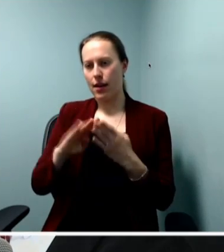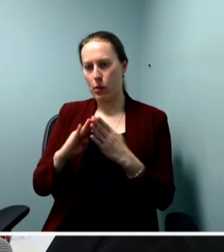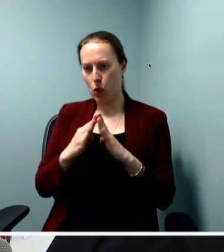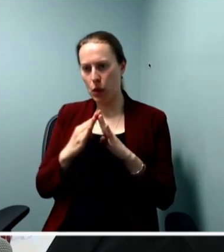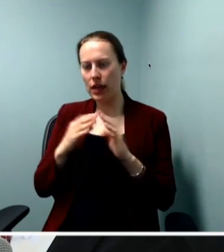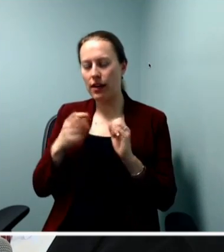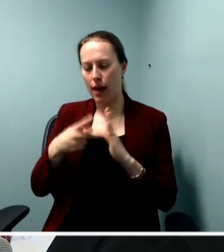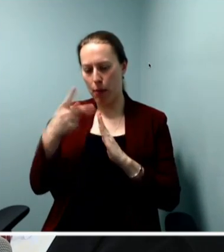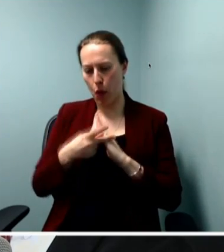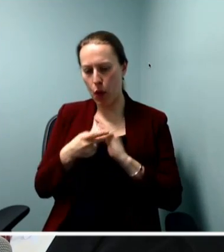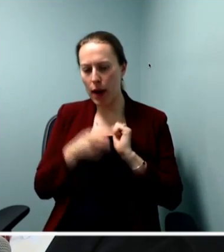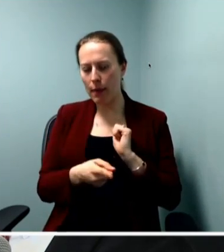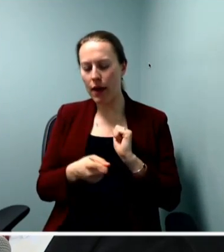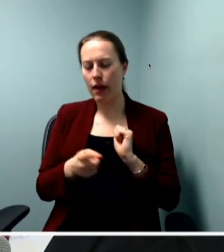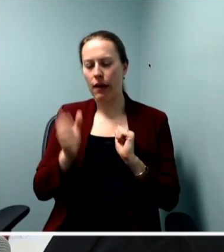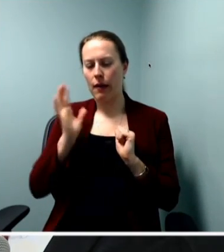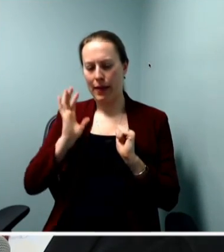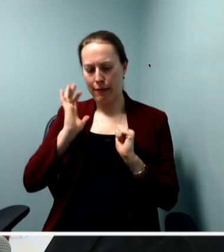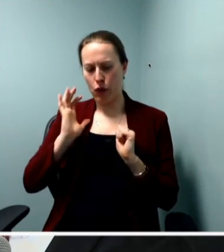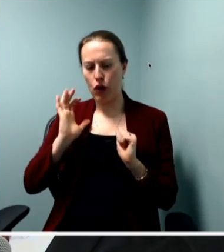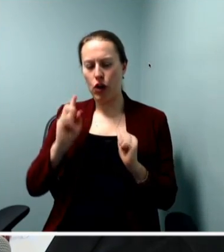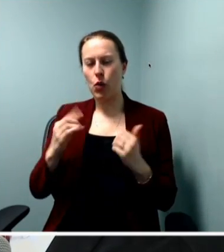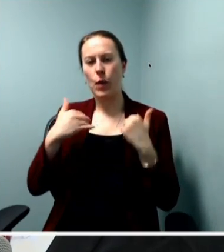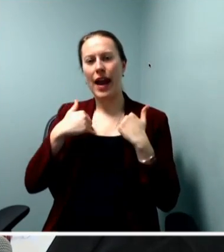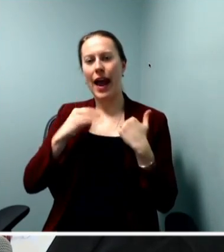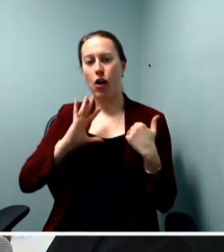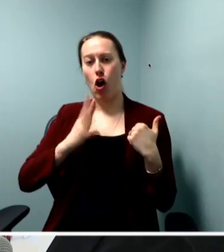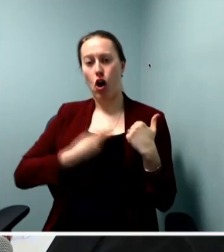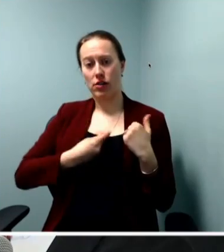we had an autism class where we would have them